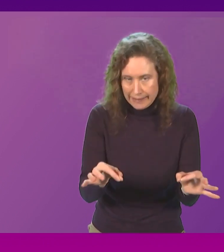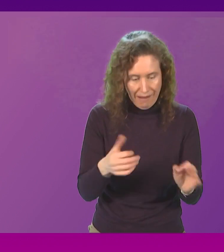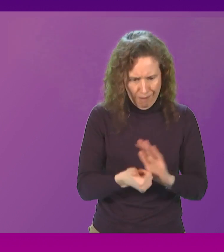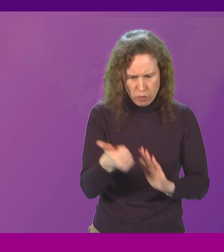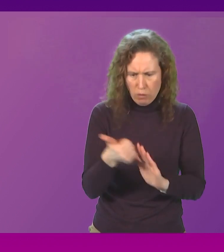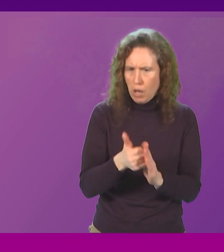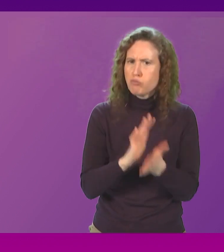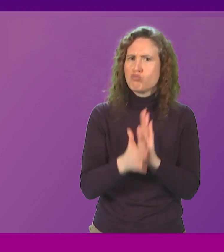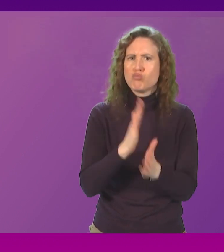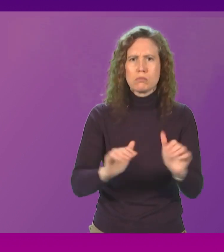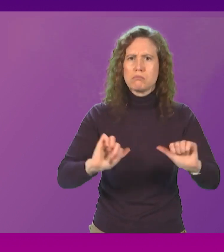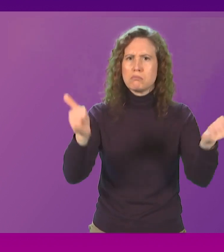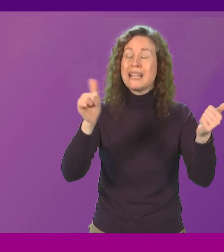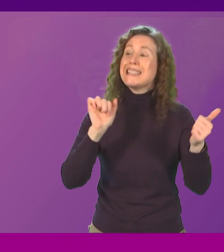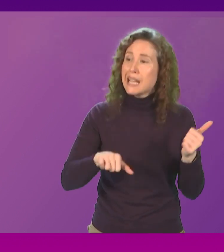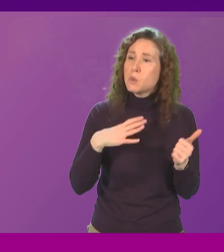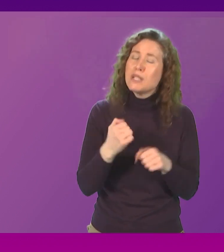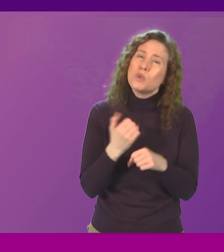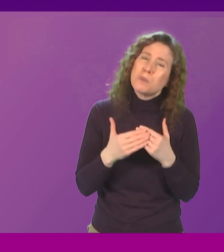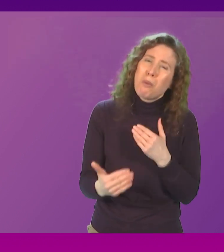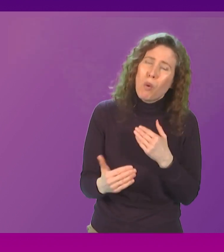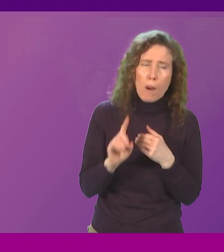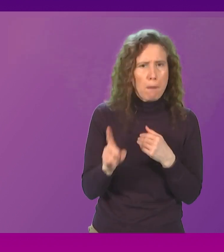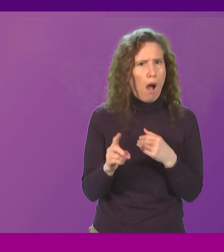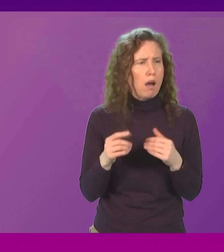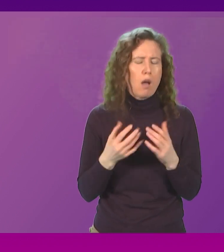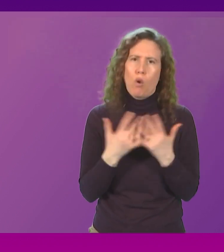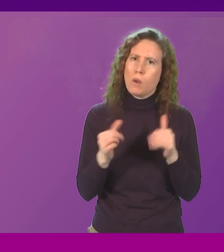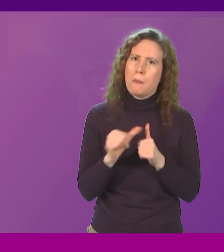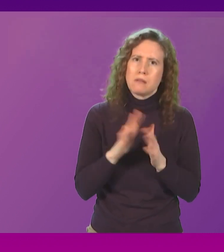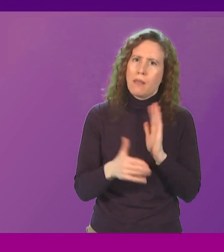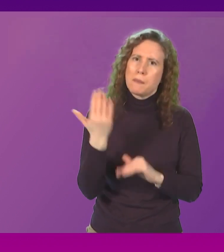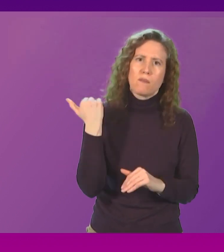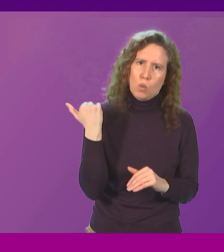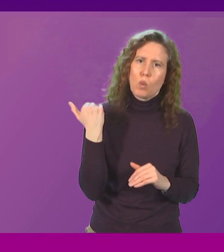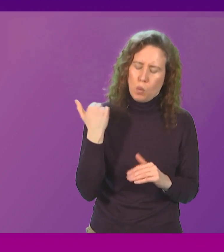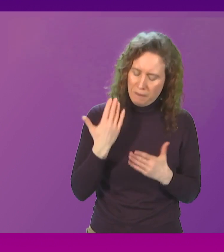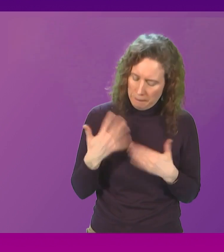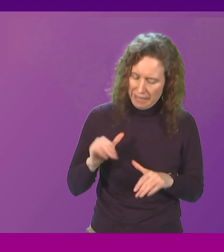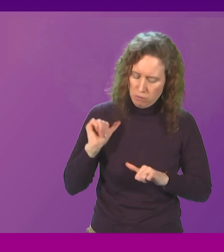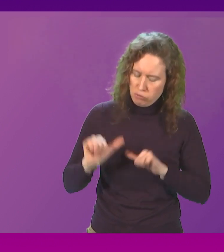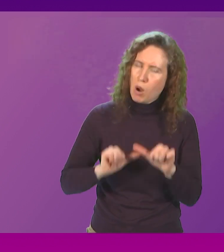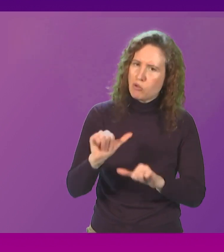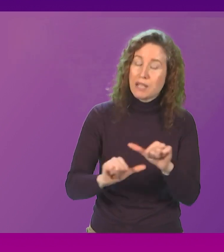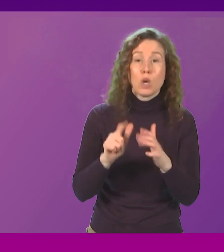There is more to do, but so much progress has been made since Jackie Baillie and her